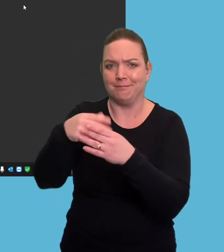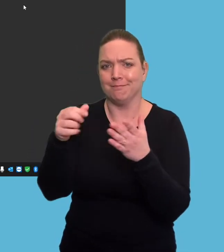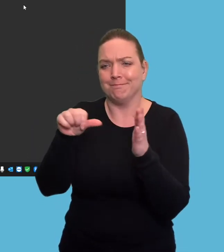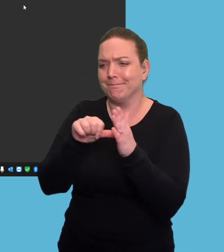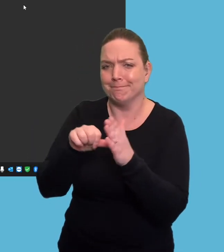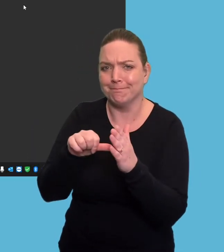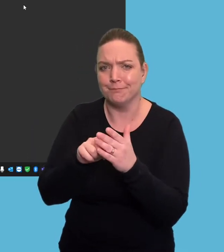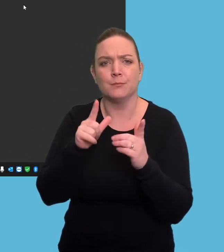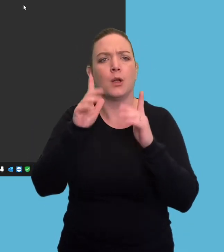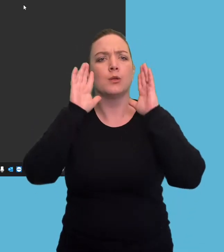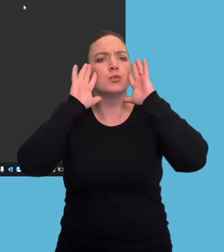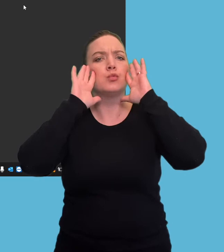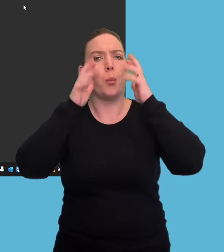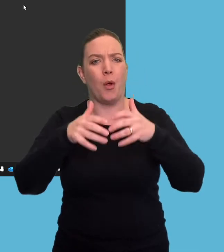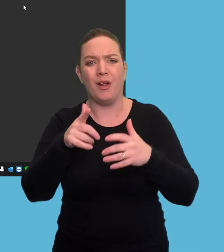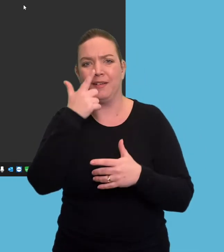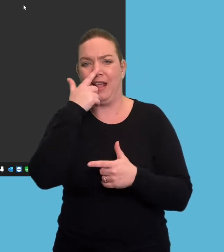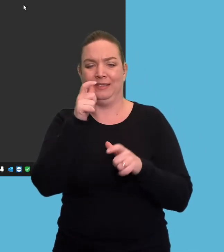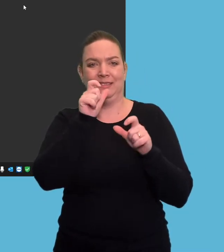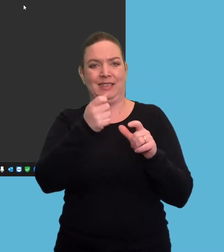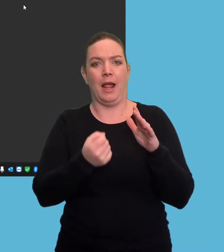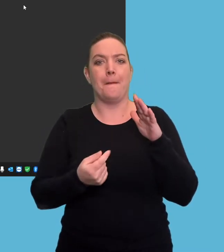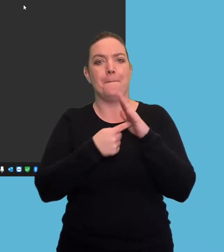but this isn't a problem, in that case,